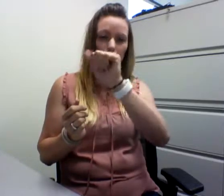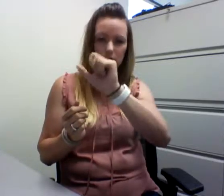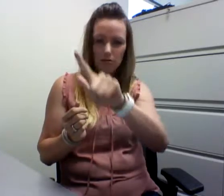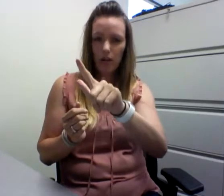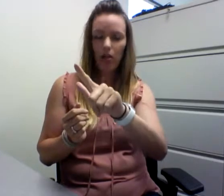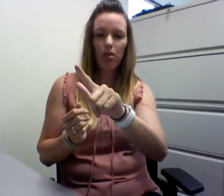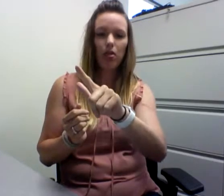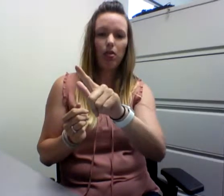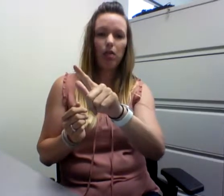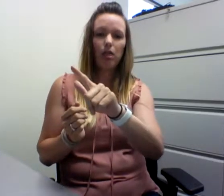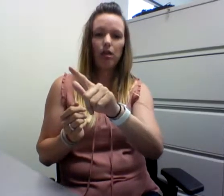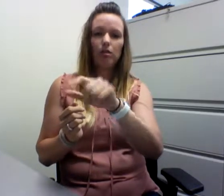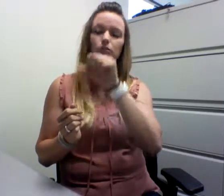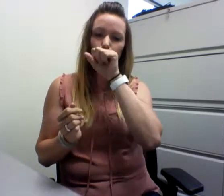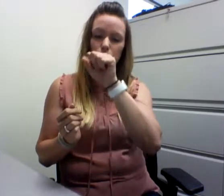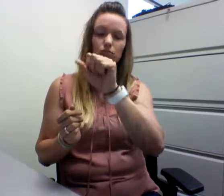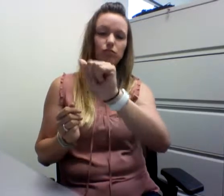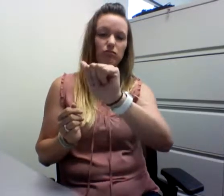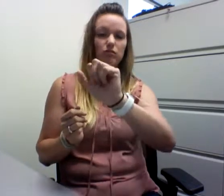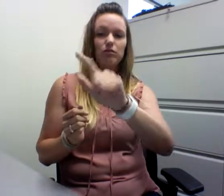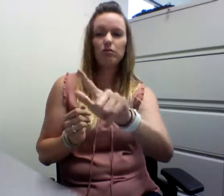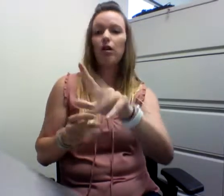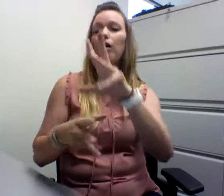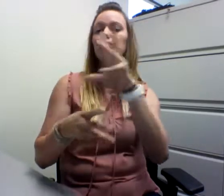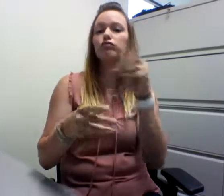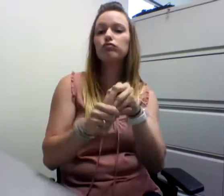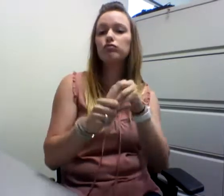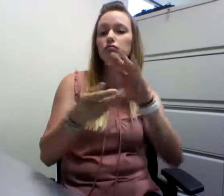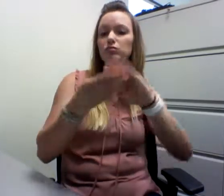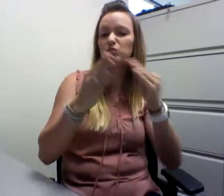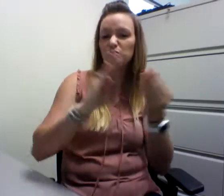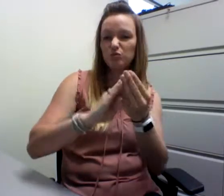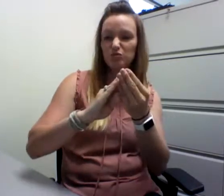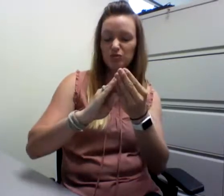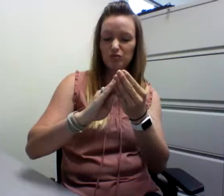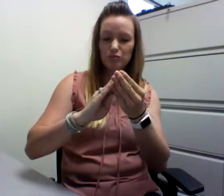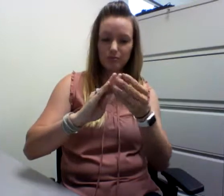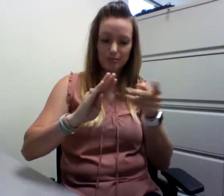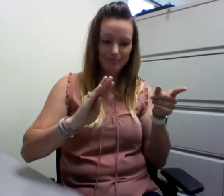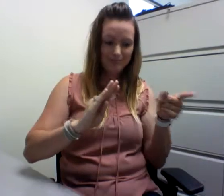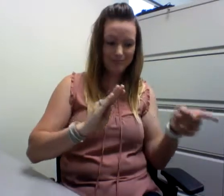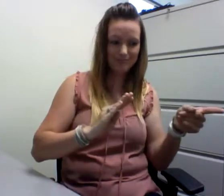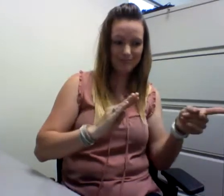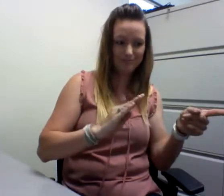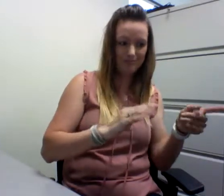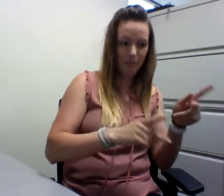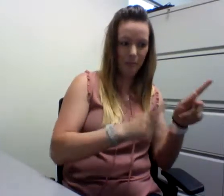love ASL and are involved in the Deaf community